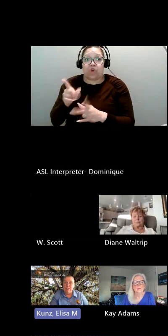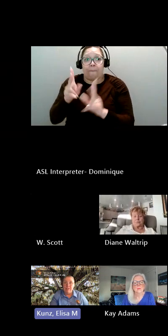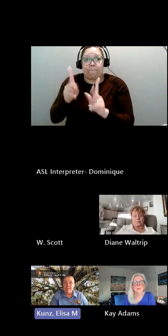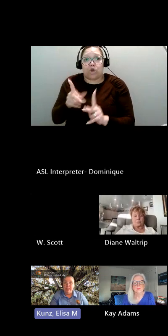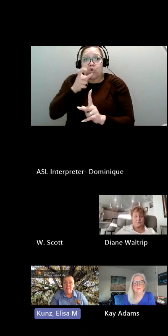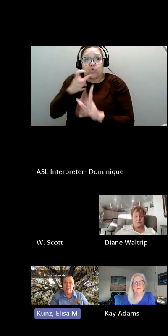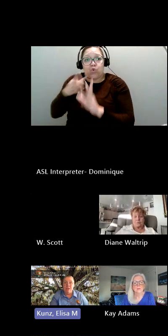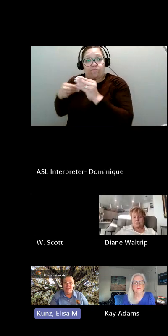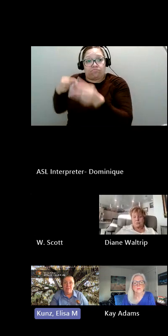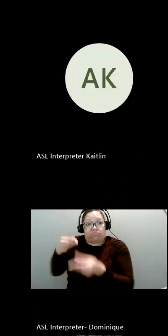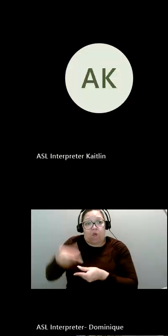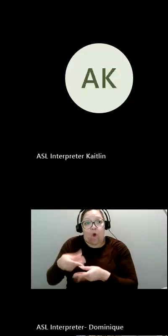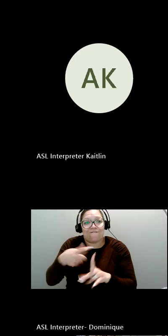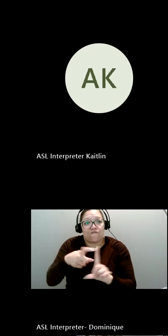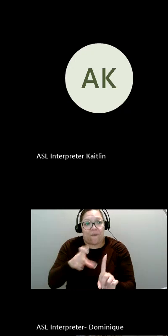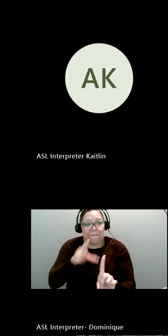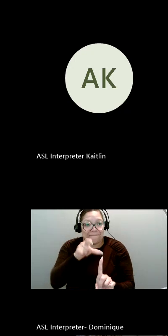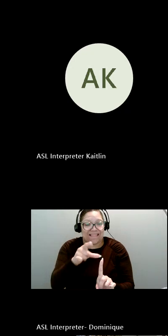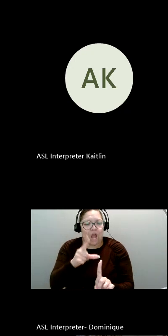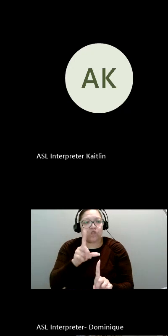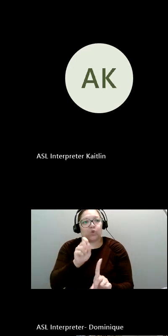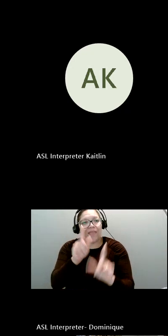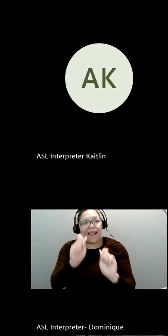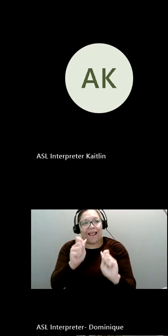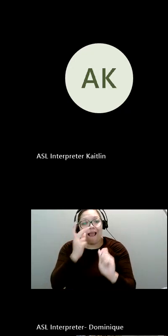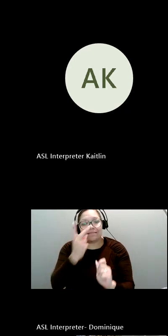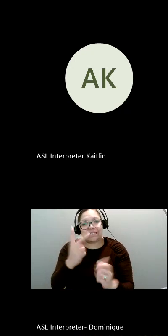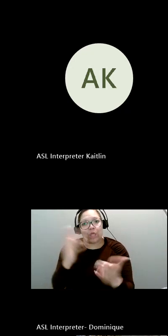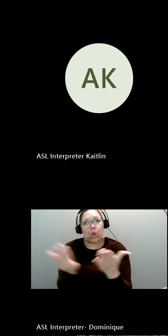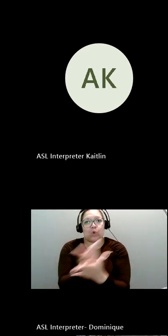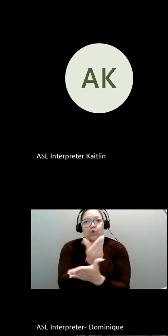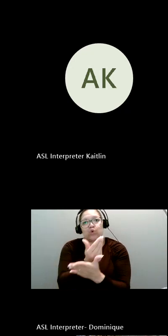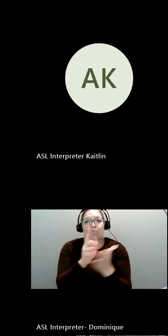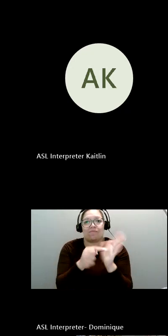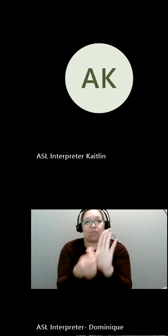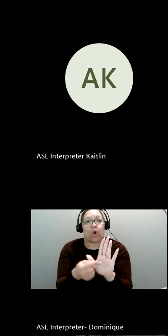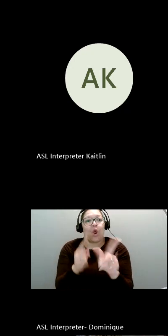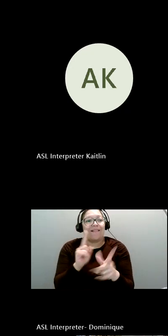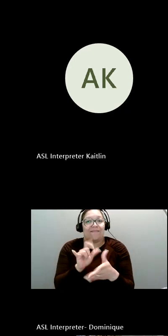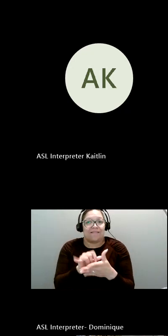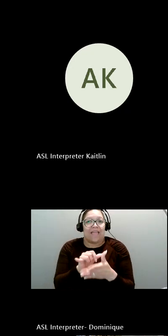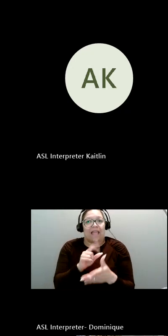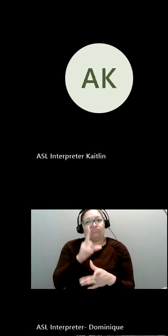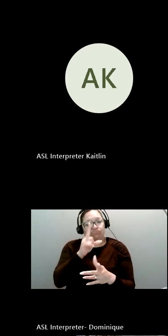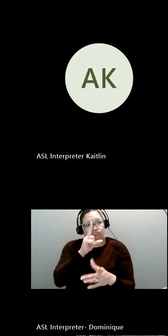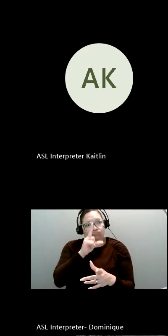and traveled to the site for the unveiling of a new marker dedicated to the men, women and children enslaved there.